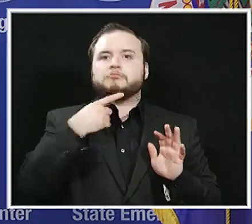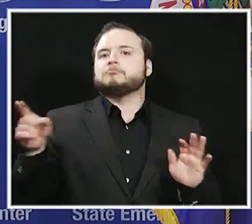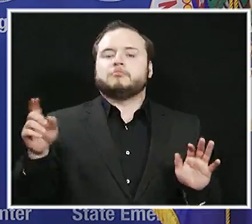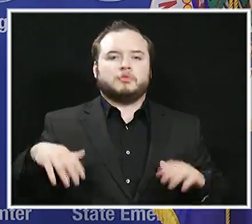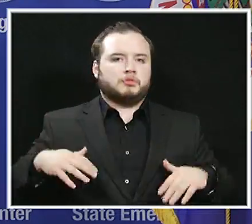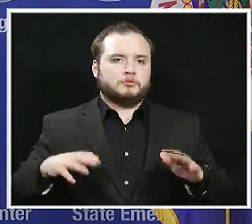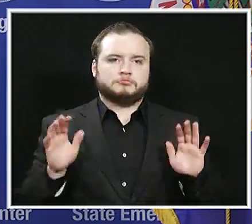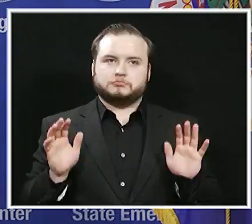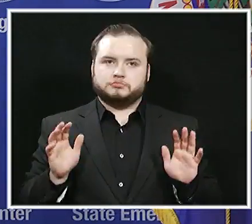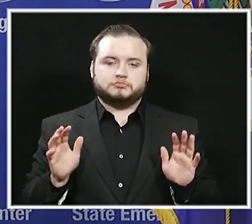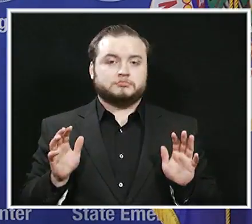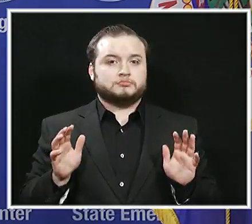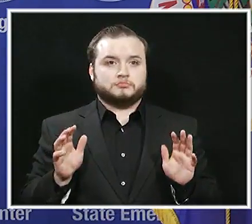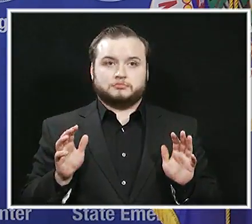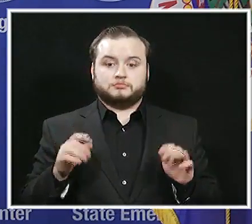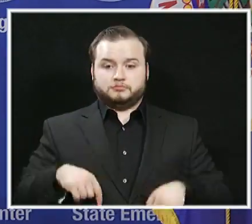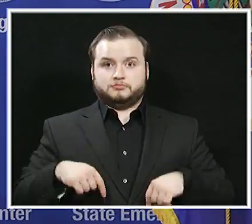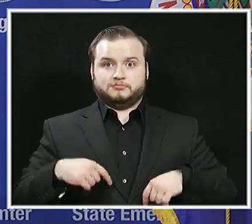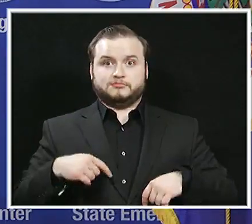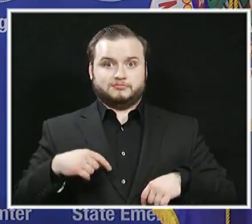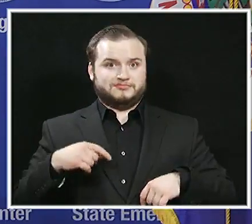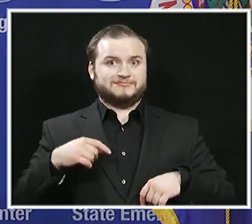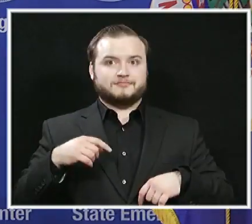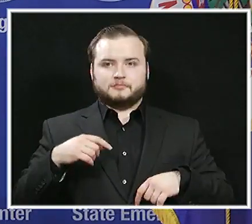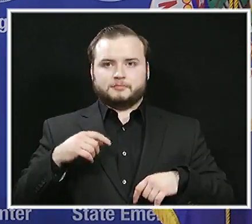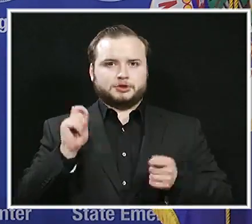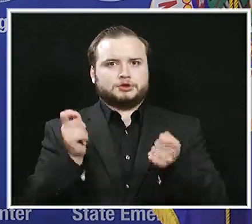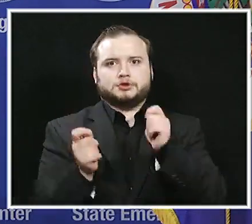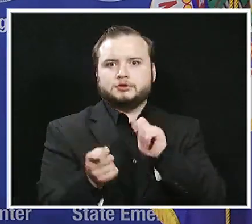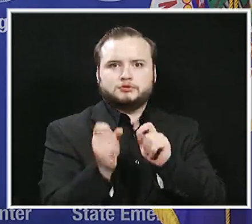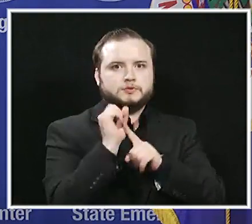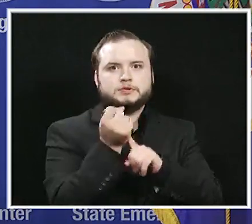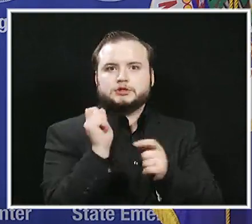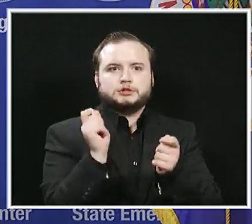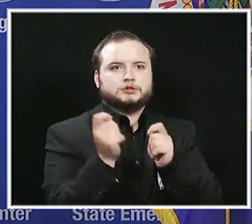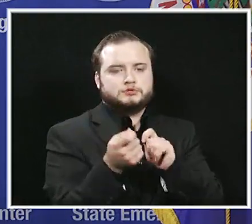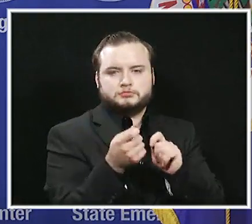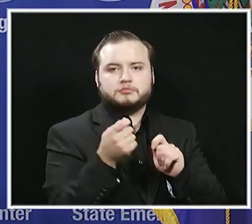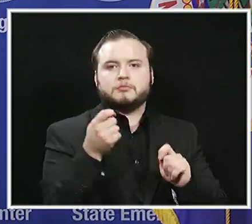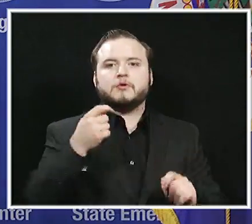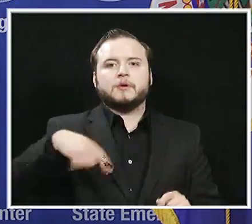I know some are making calls on their own, I still fall into the camp that this is evolving so quickly,